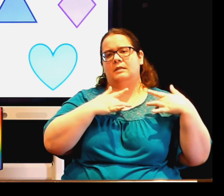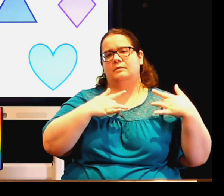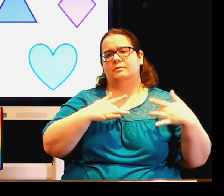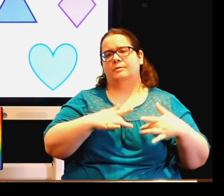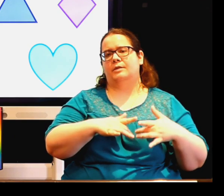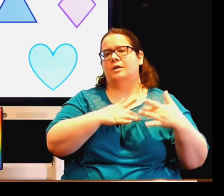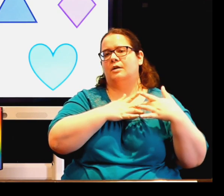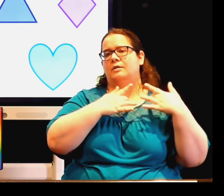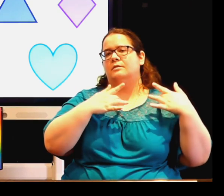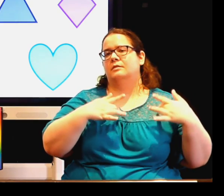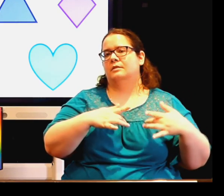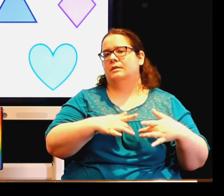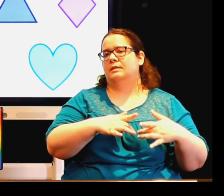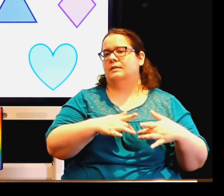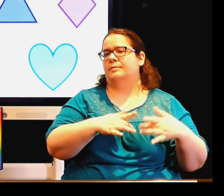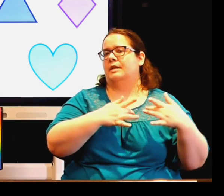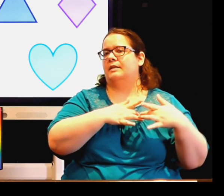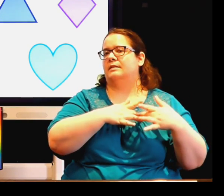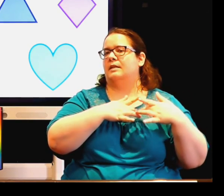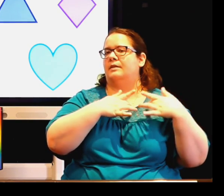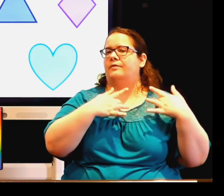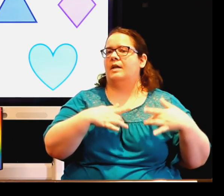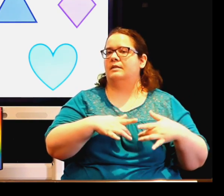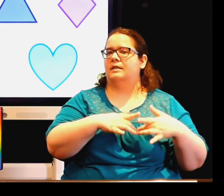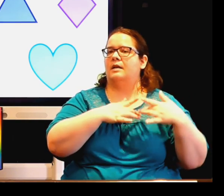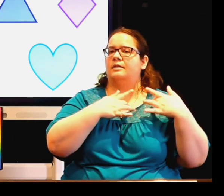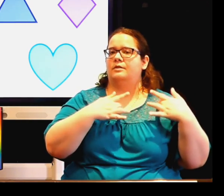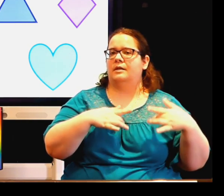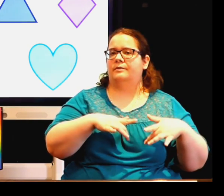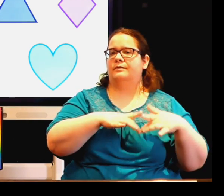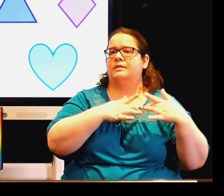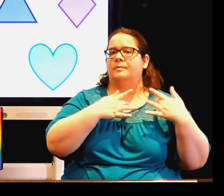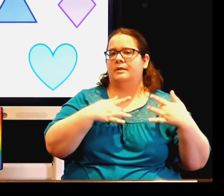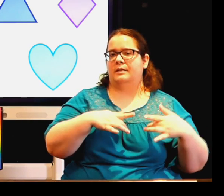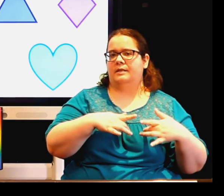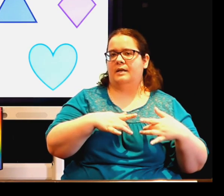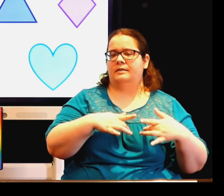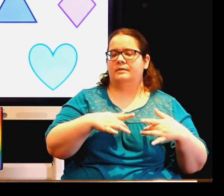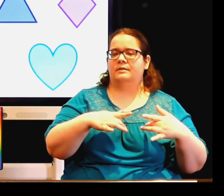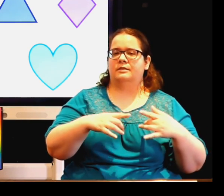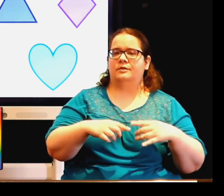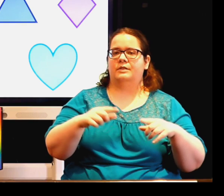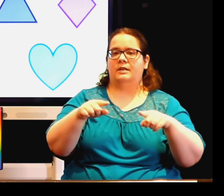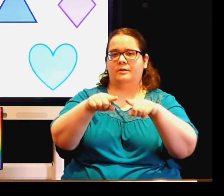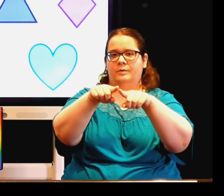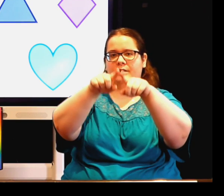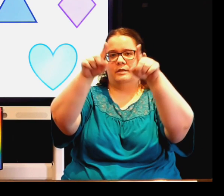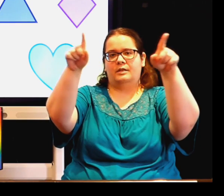around the heart to symbolize like the Valentine or love or something like that associated with the